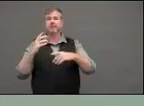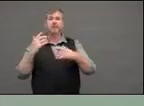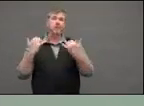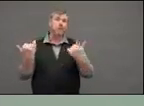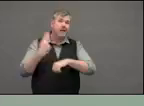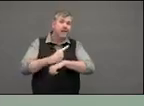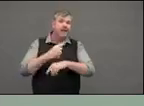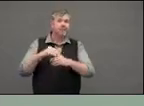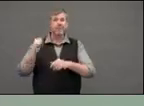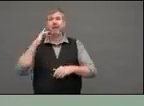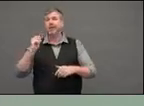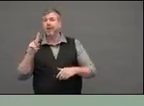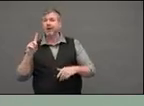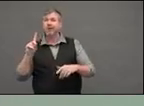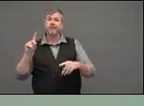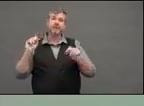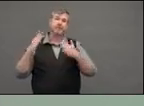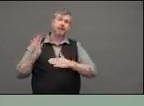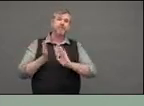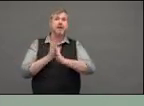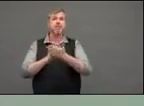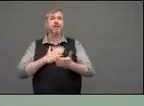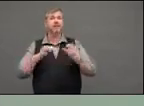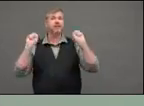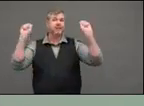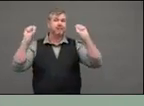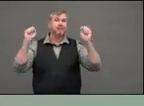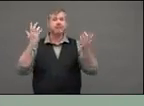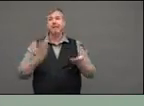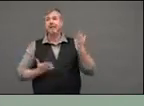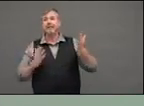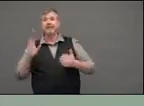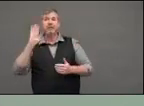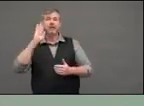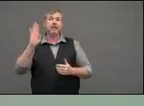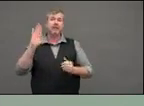okay maybe maybe i want to do it in the in the garage you know i had i had to